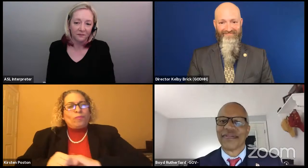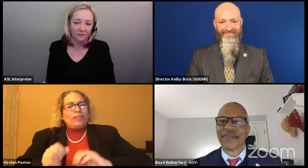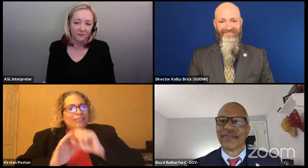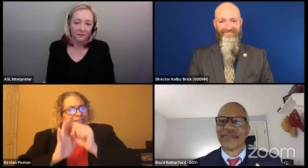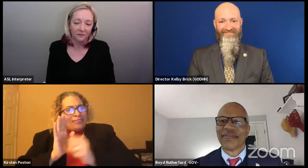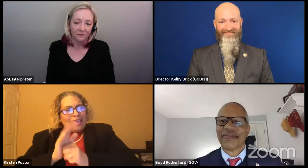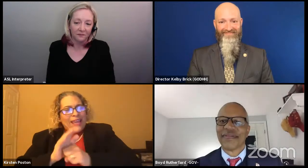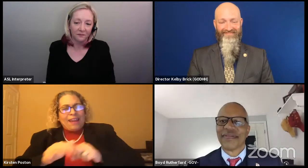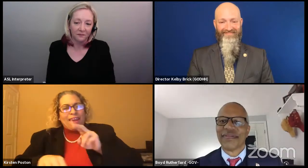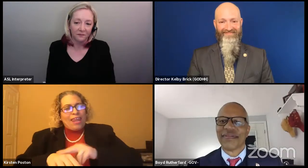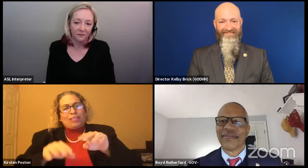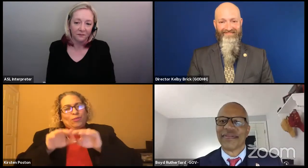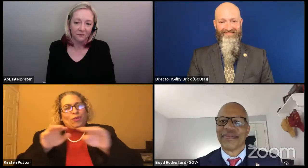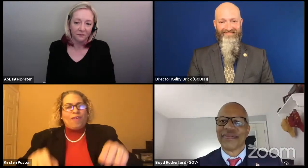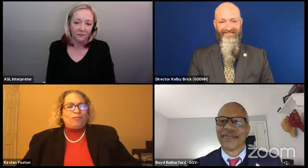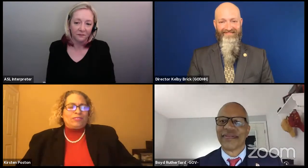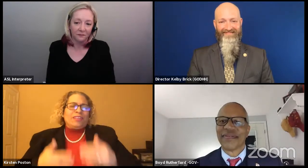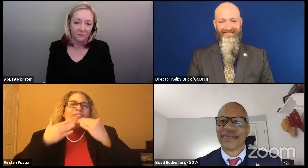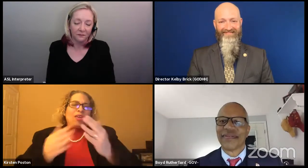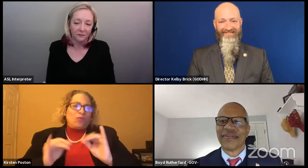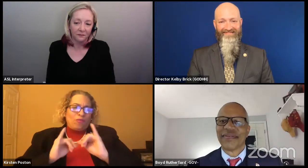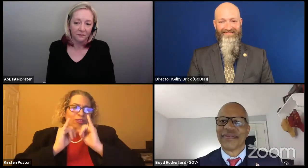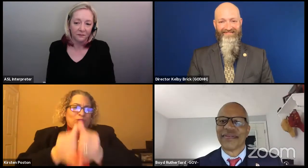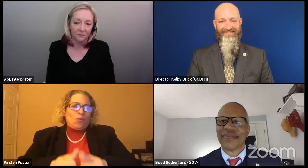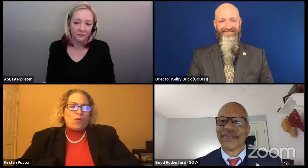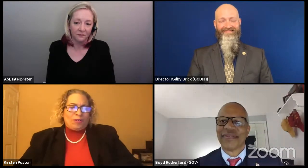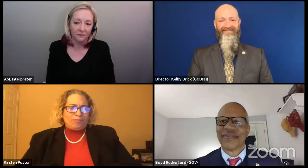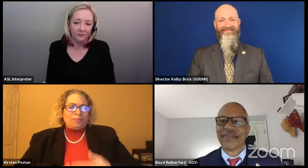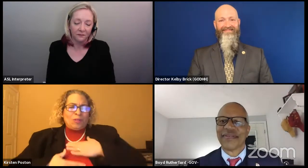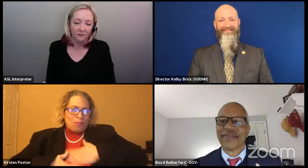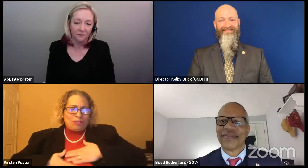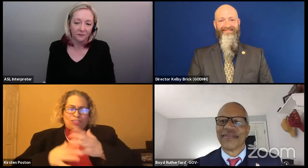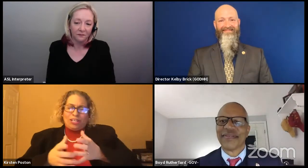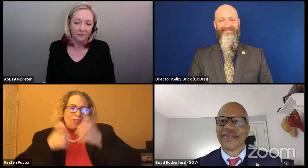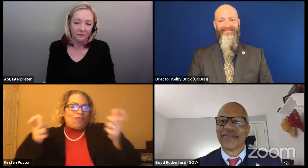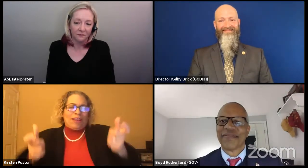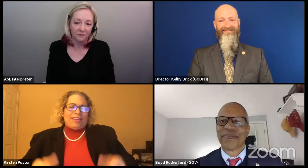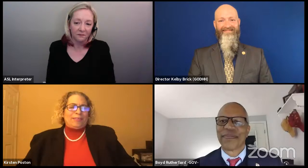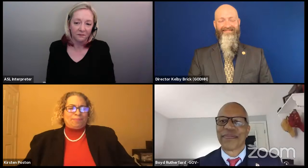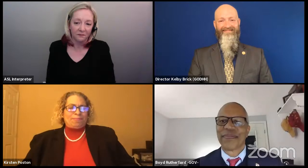community, both local, state and national level. Thank you for this award. Thank you.